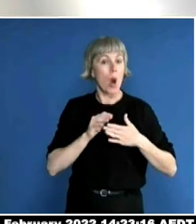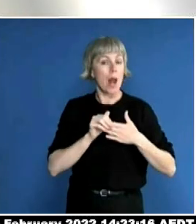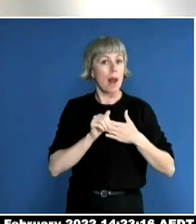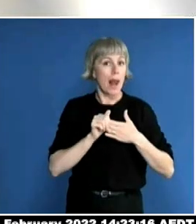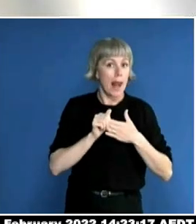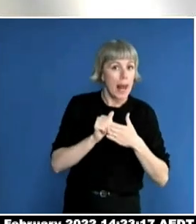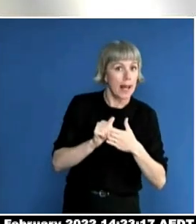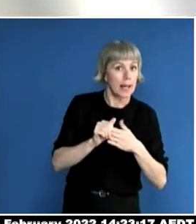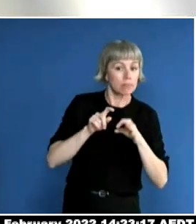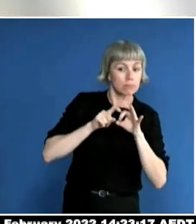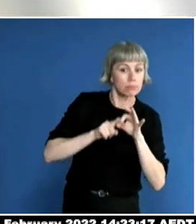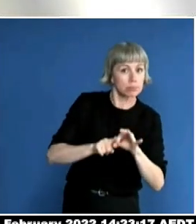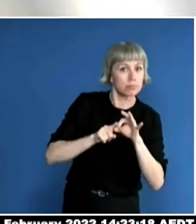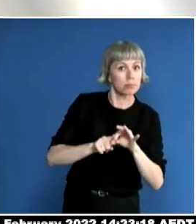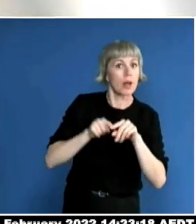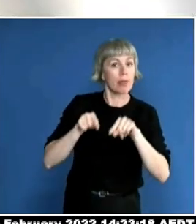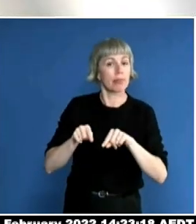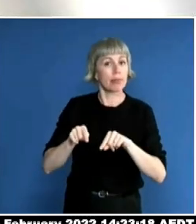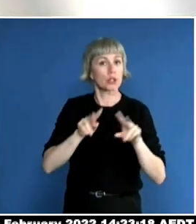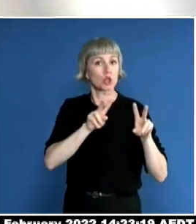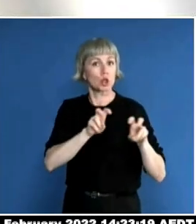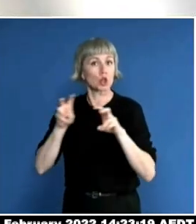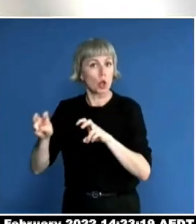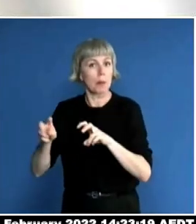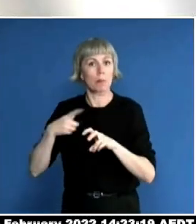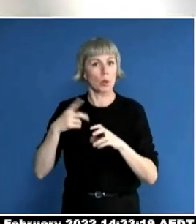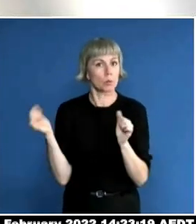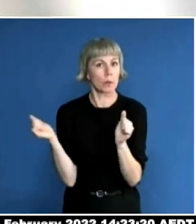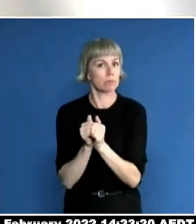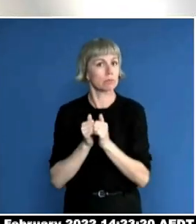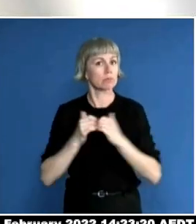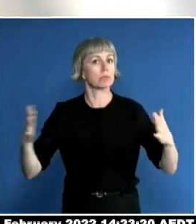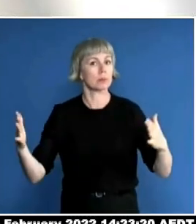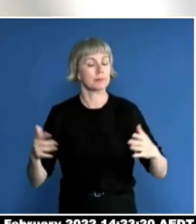that are in dispute. CHAIR: I don't think there is a difficulty about that.